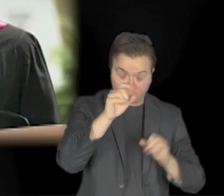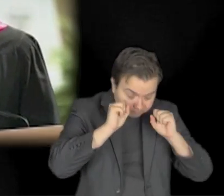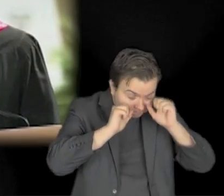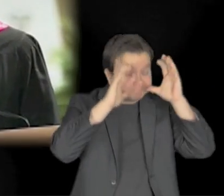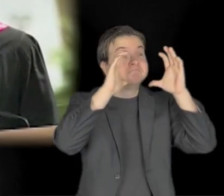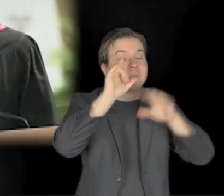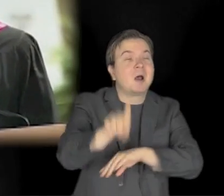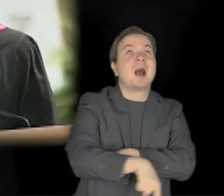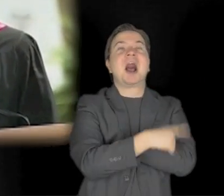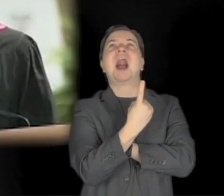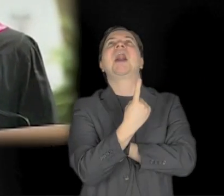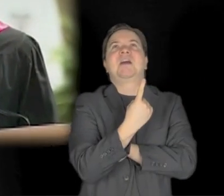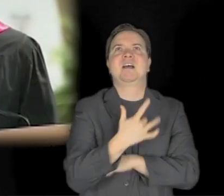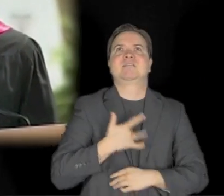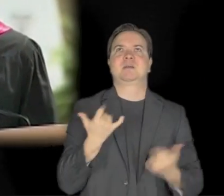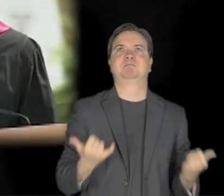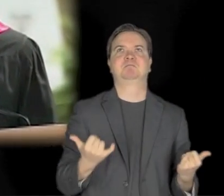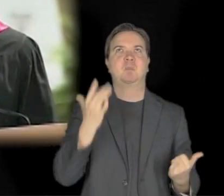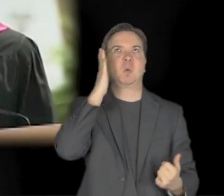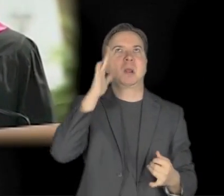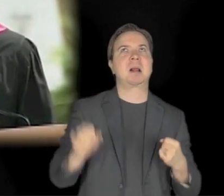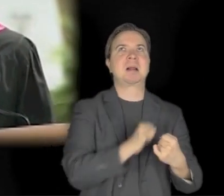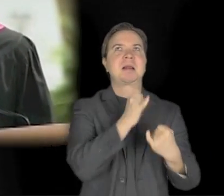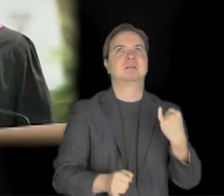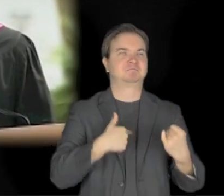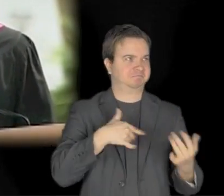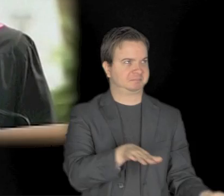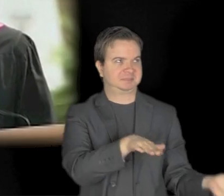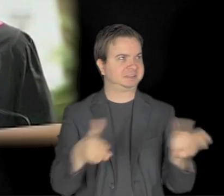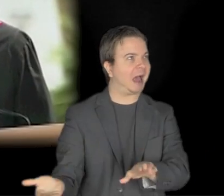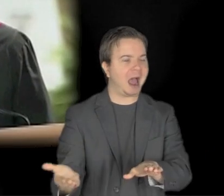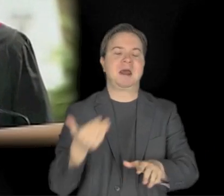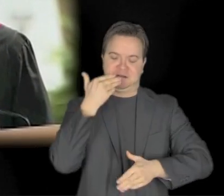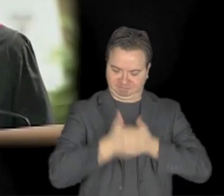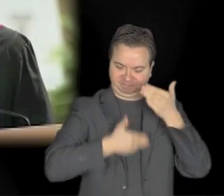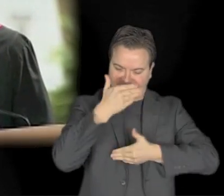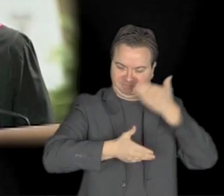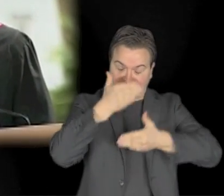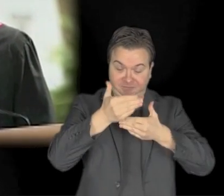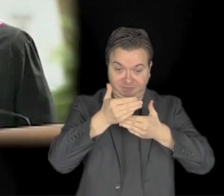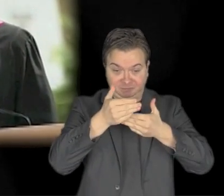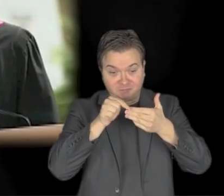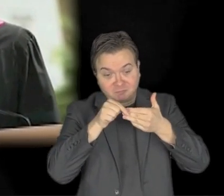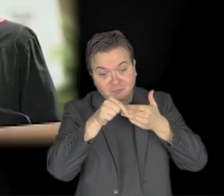last, someday you'll most certainly be right."